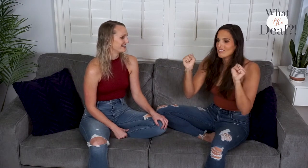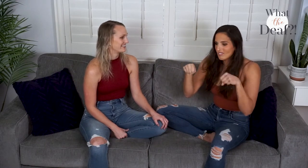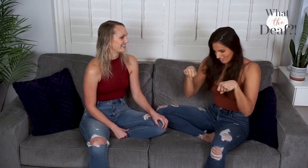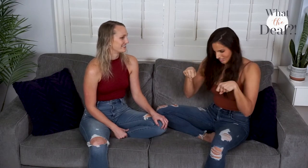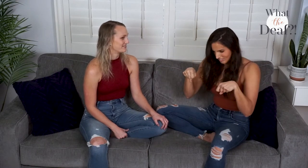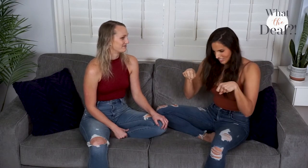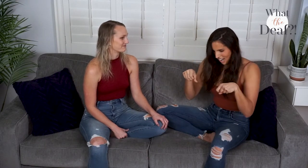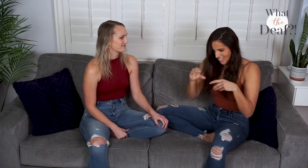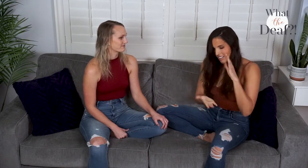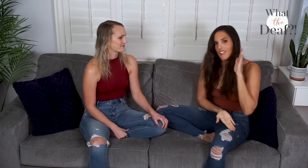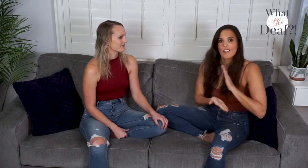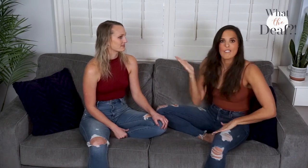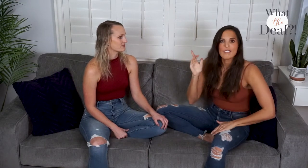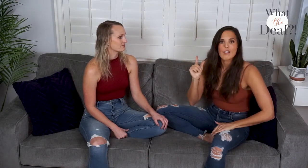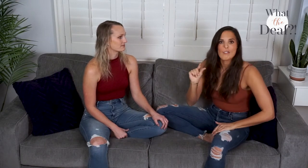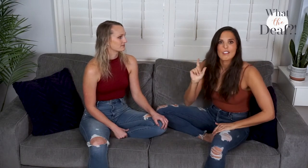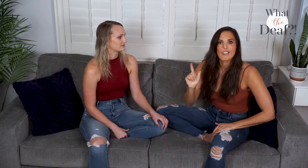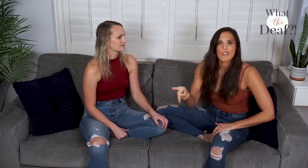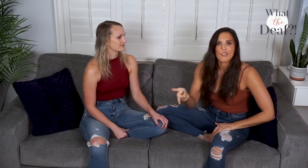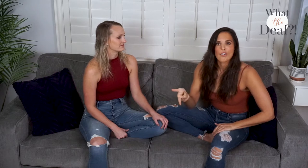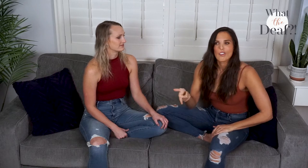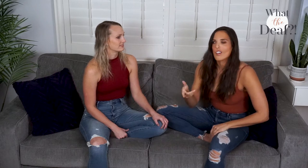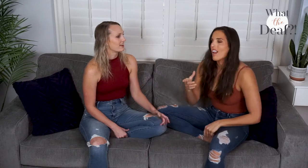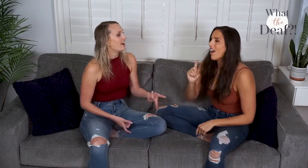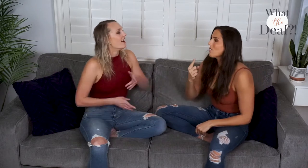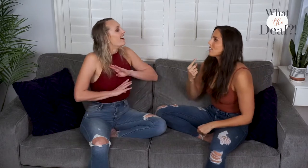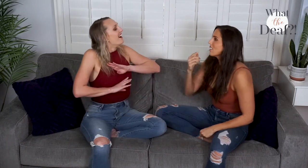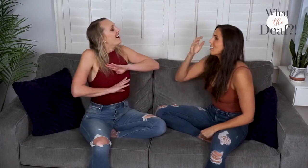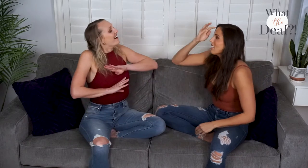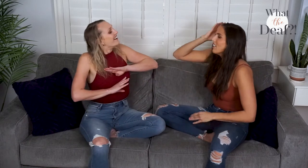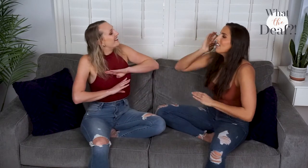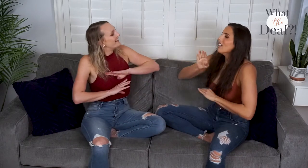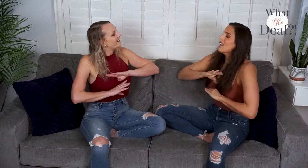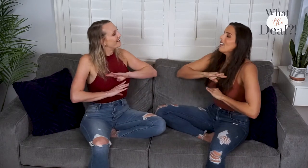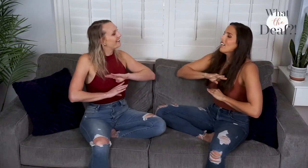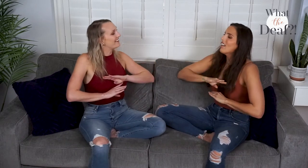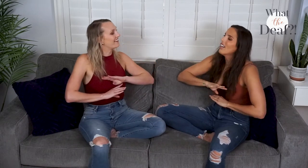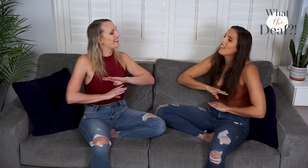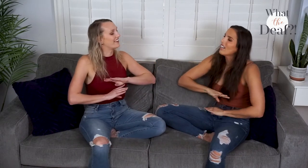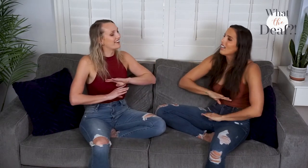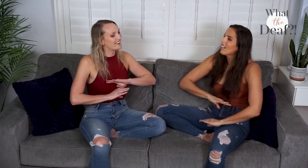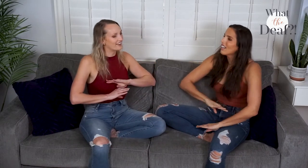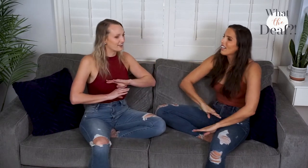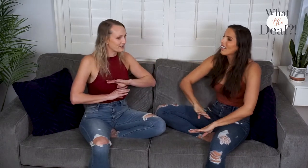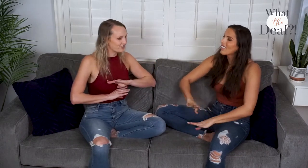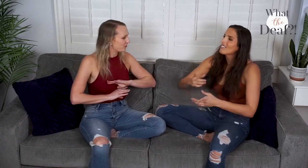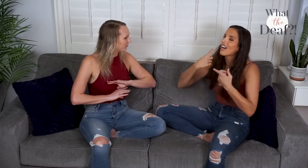dropped their heads down, and left a little bit later. So we were relieved! I just was able to breathe again.